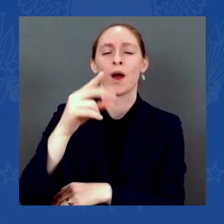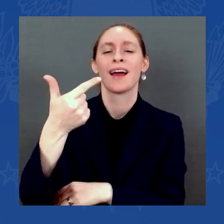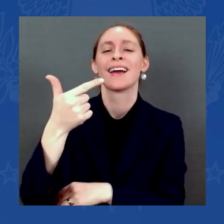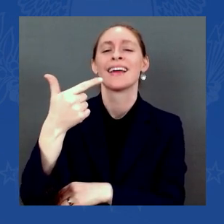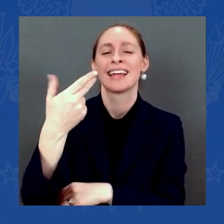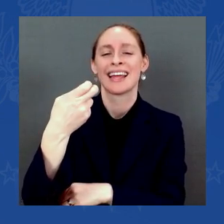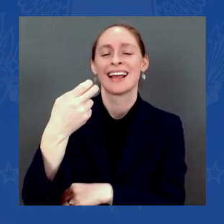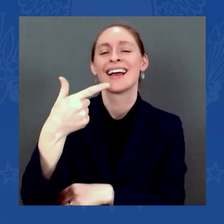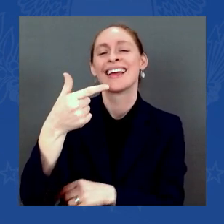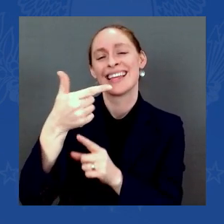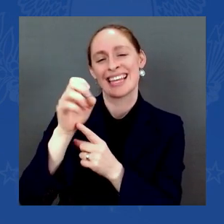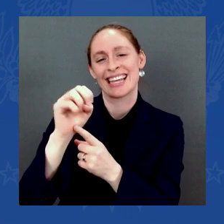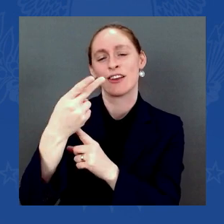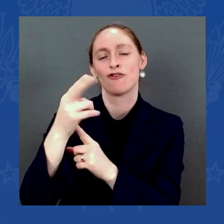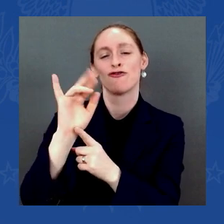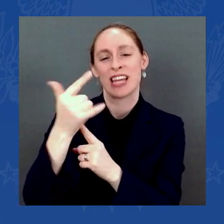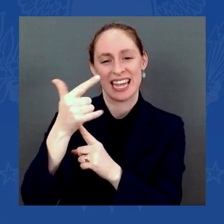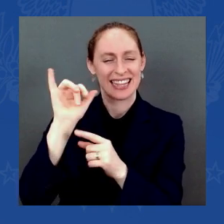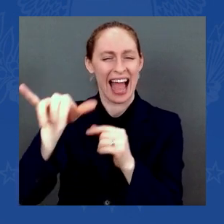within an average of two to five years of diagnosis.